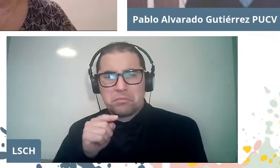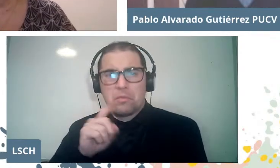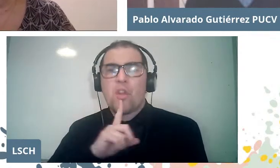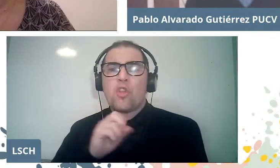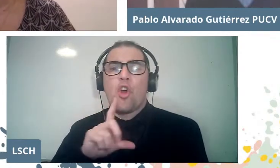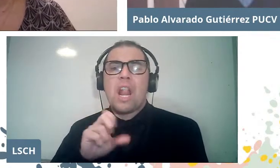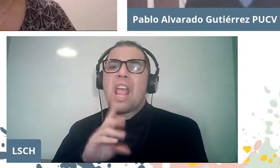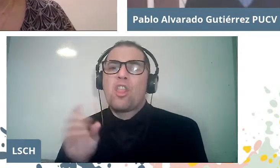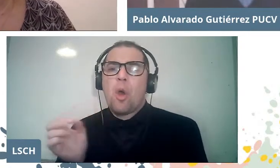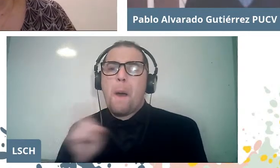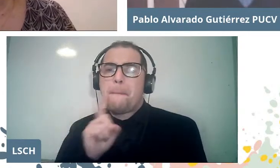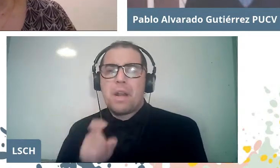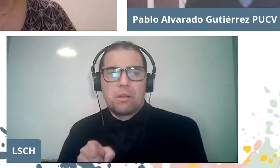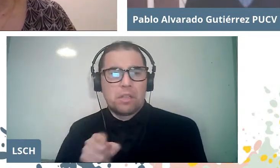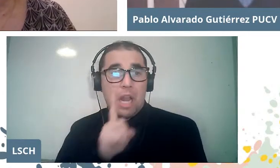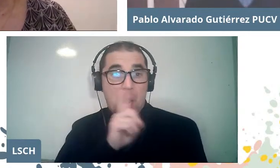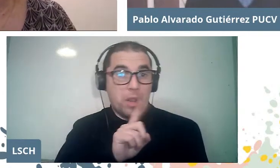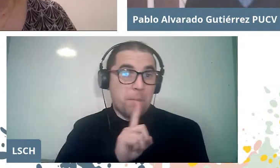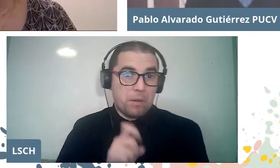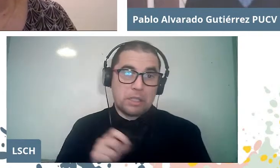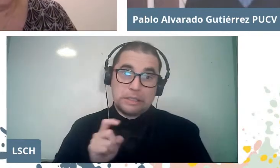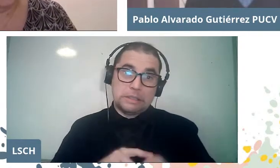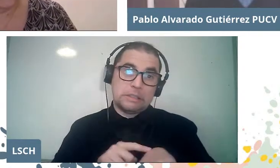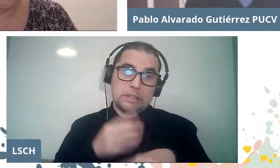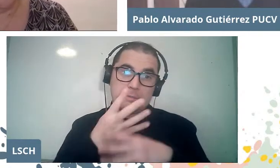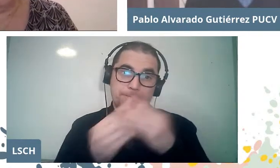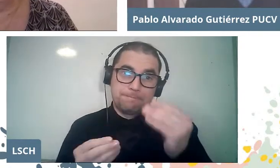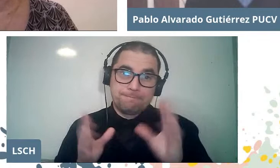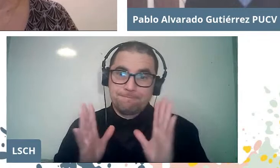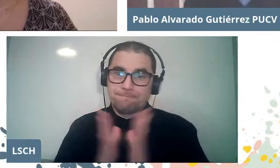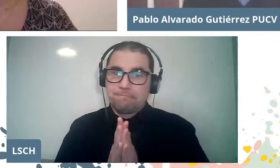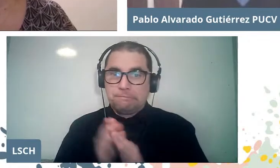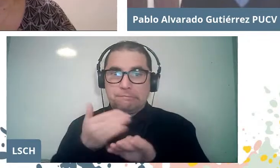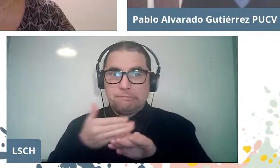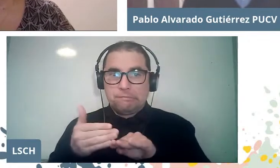and it's going to be the last one because we're already very after hours.